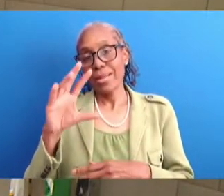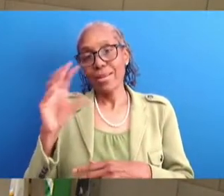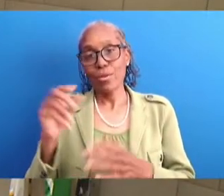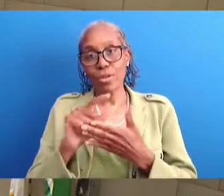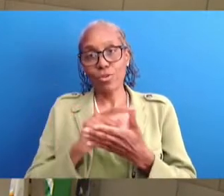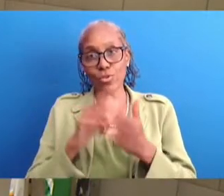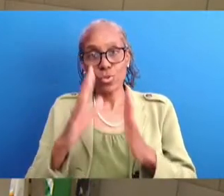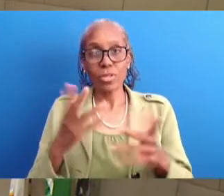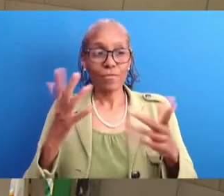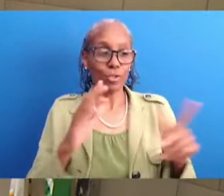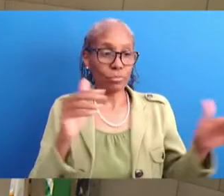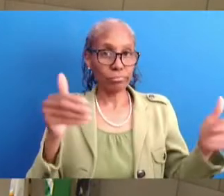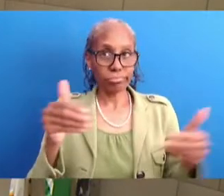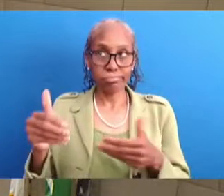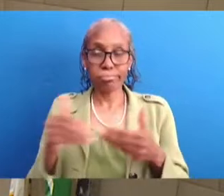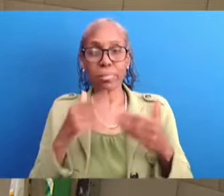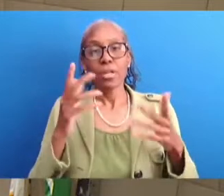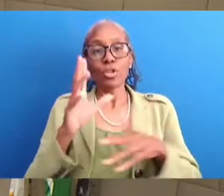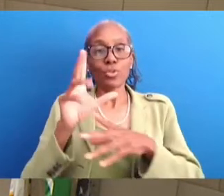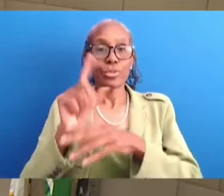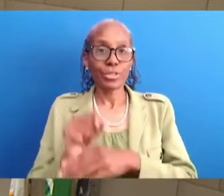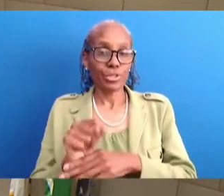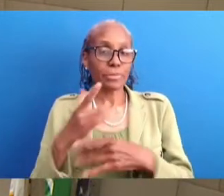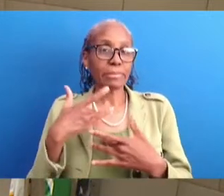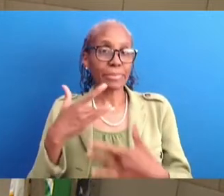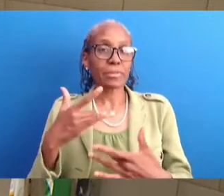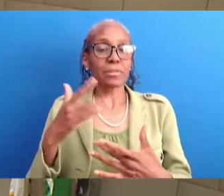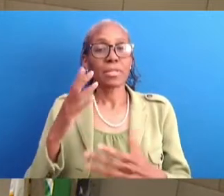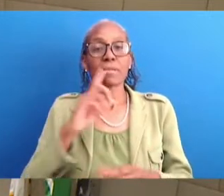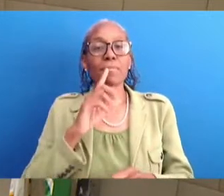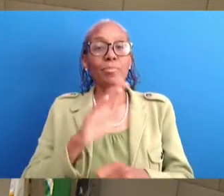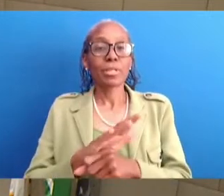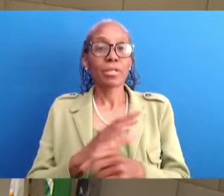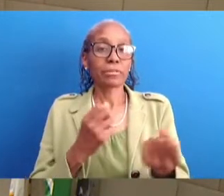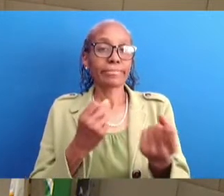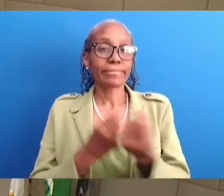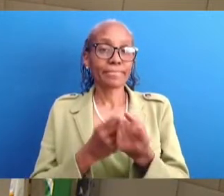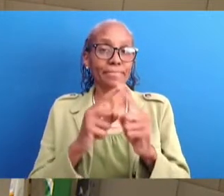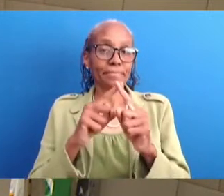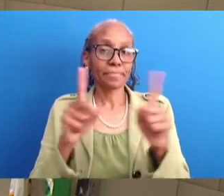DIORIO, COUNTY MANAGER.